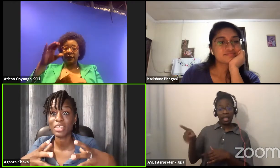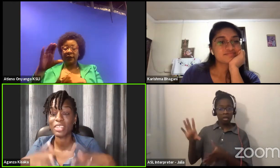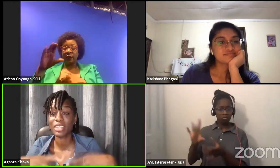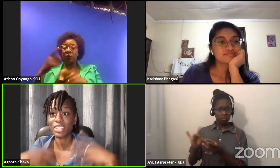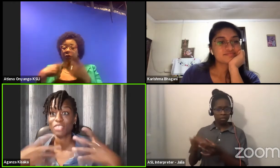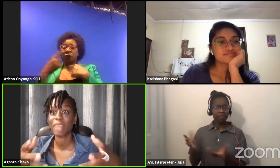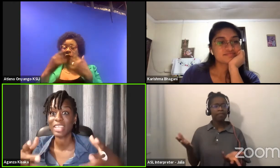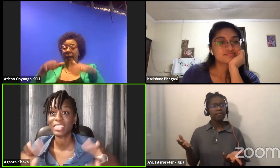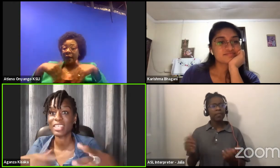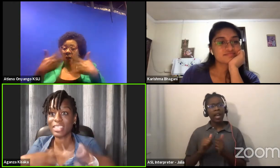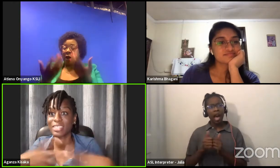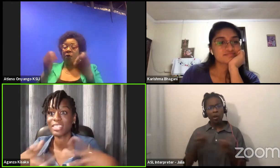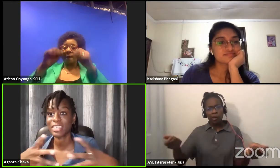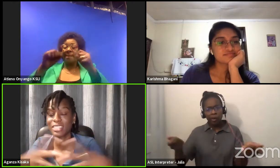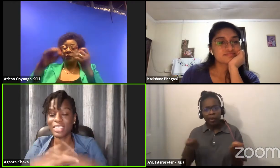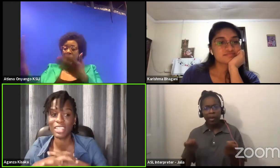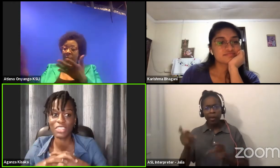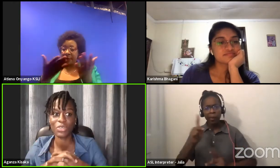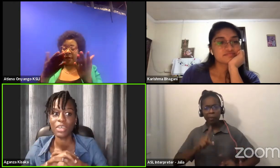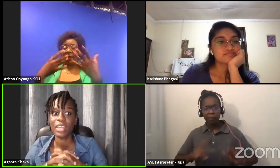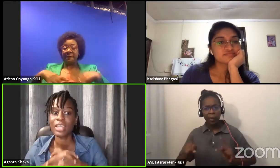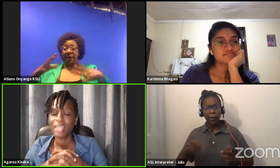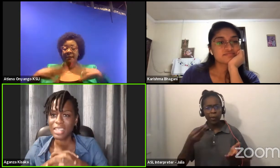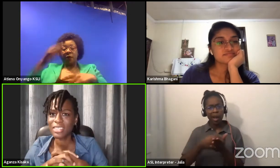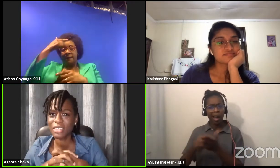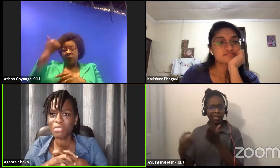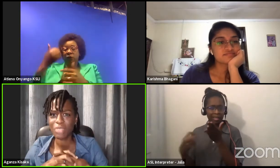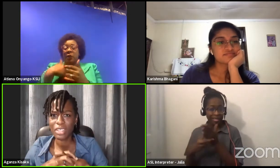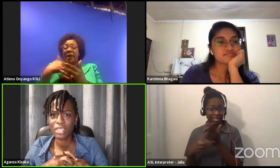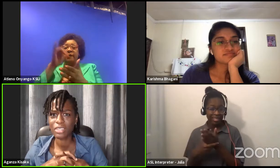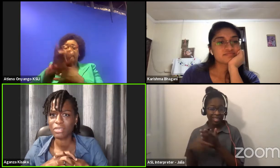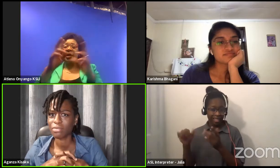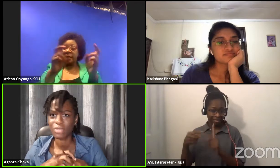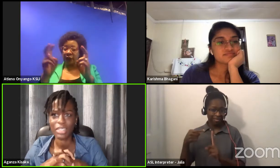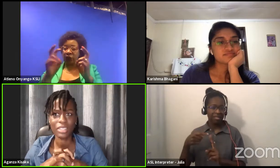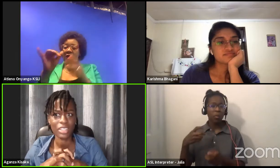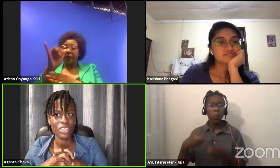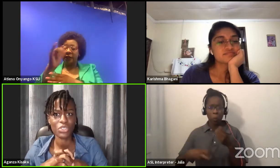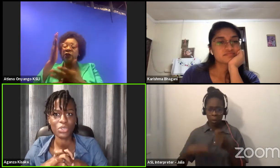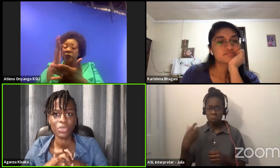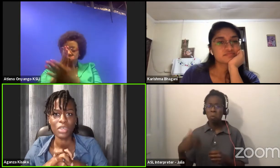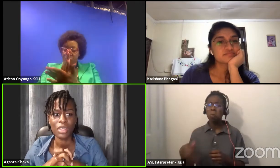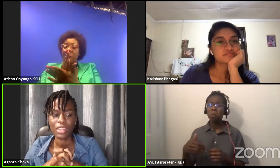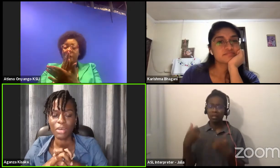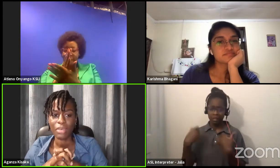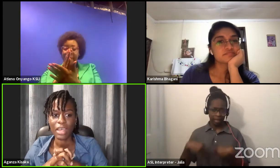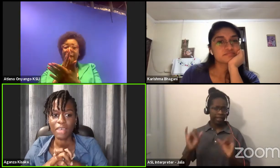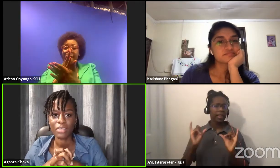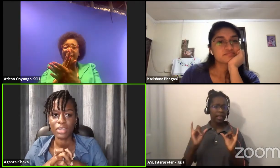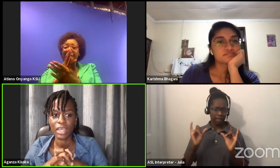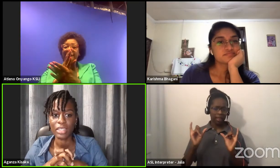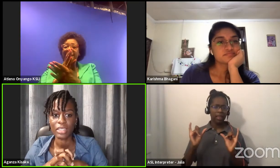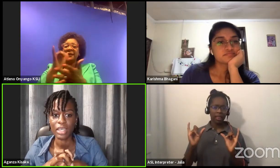to the theater to buy tickets, the ticketing issue. That's still a real, real issue that we have in Uganda.